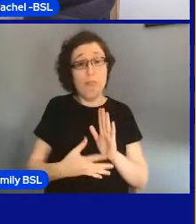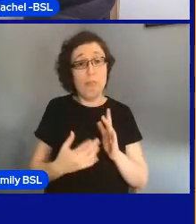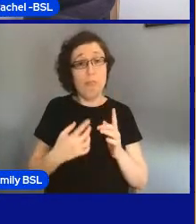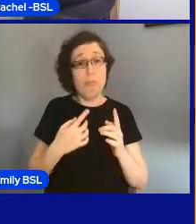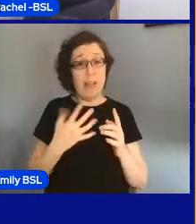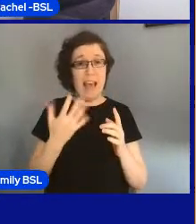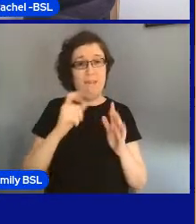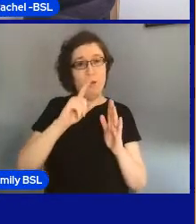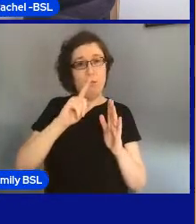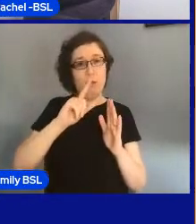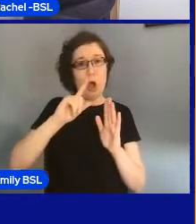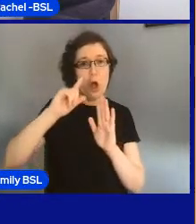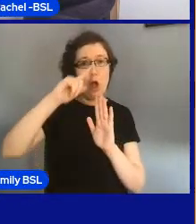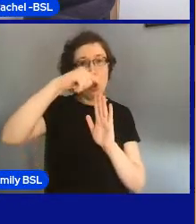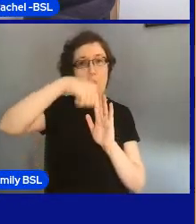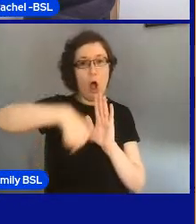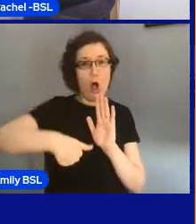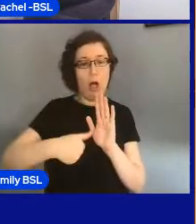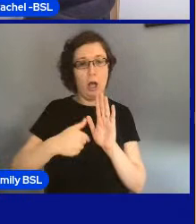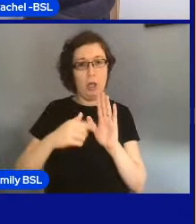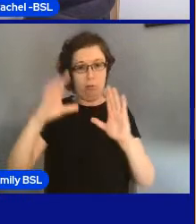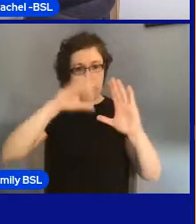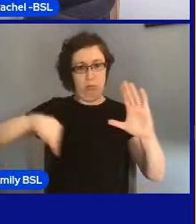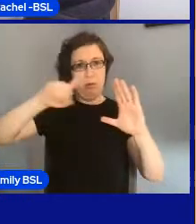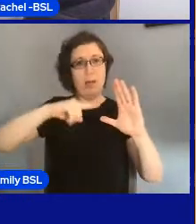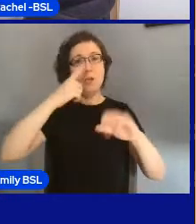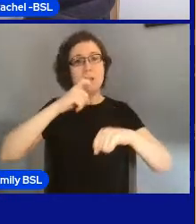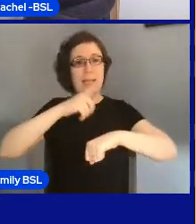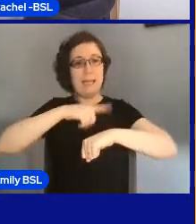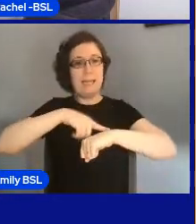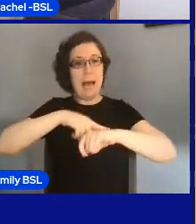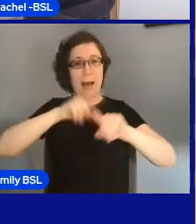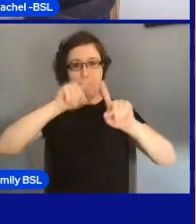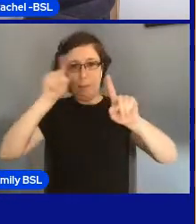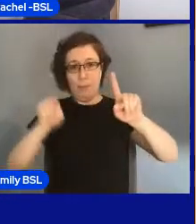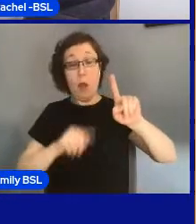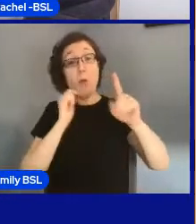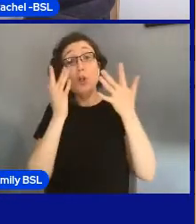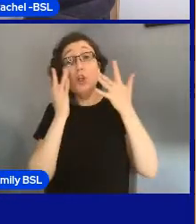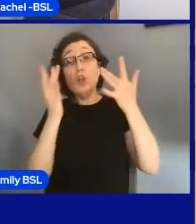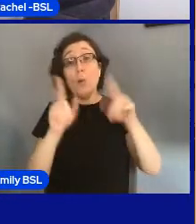Were able to filter by events in PopMap of annual giving o'clock interface where you can